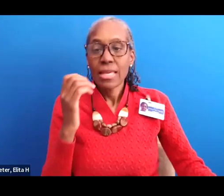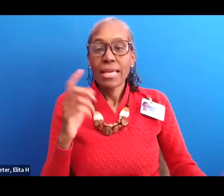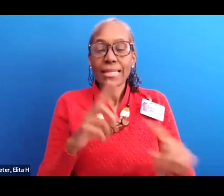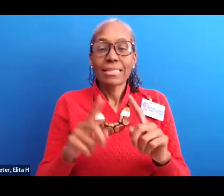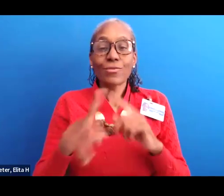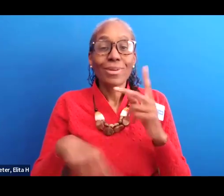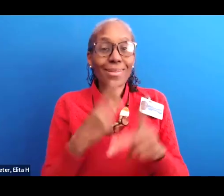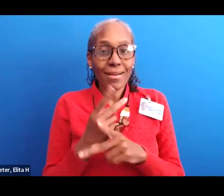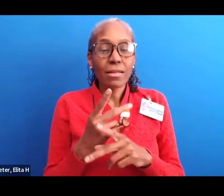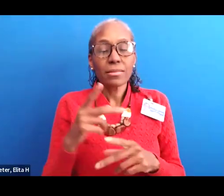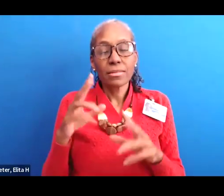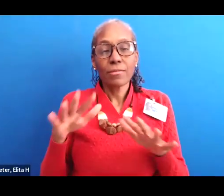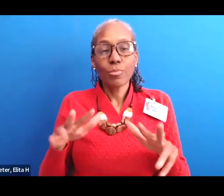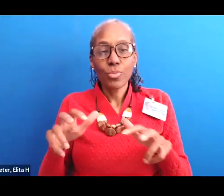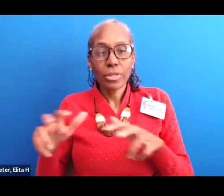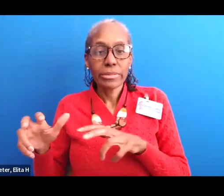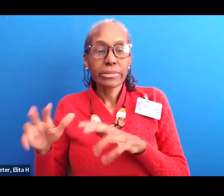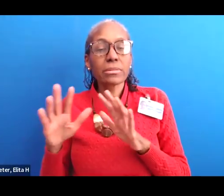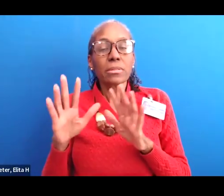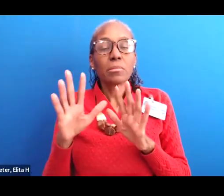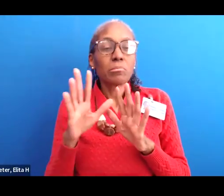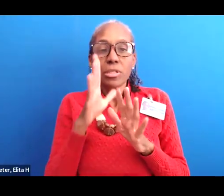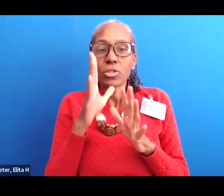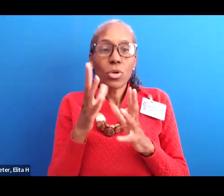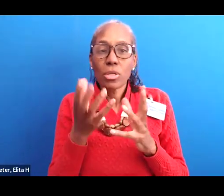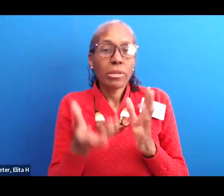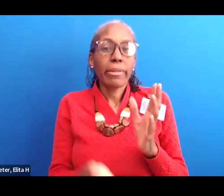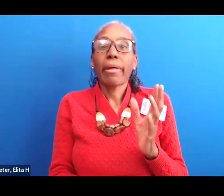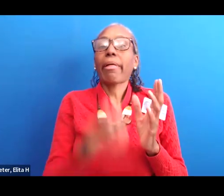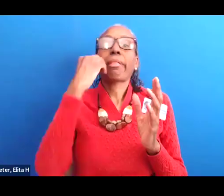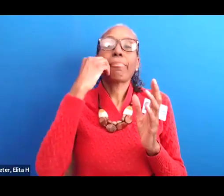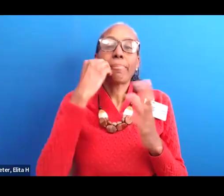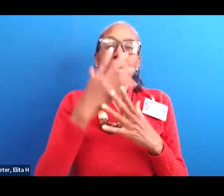You want to avoid, taking big boluses of sugar in so